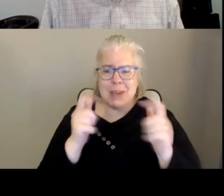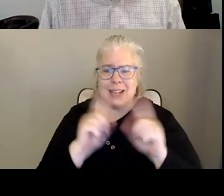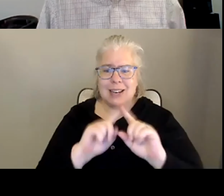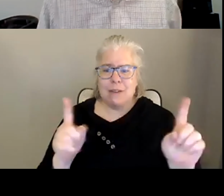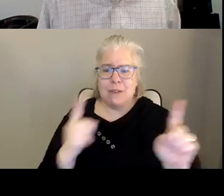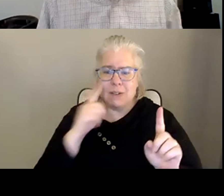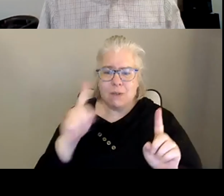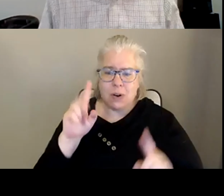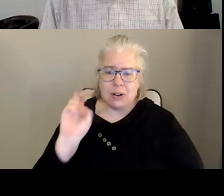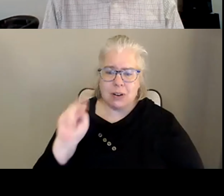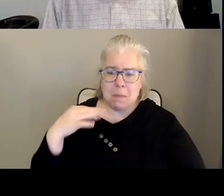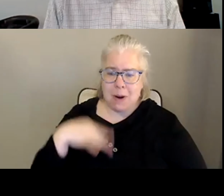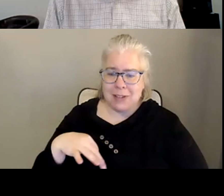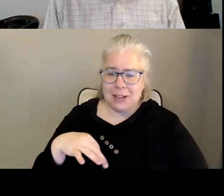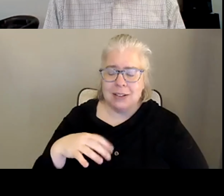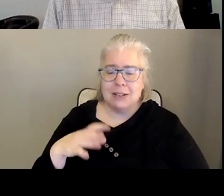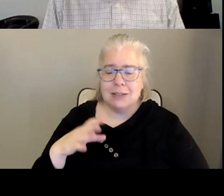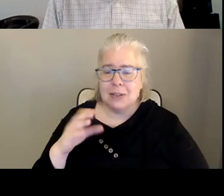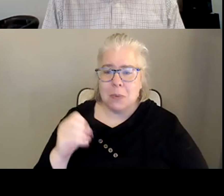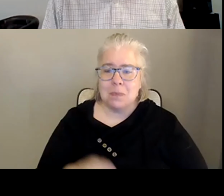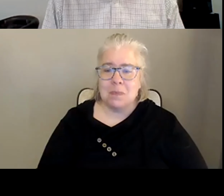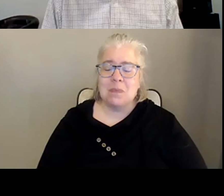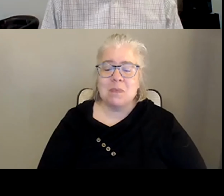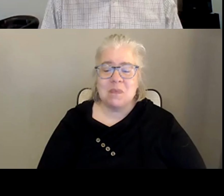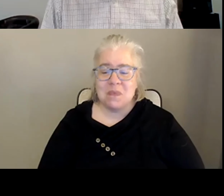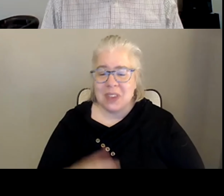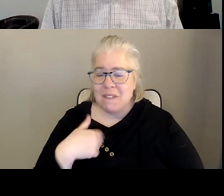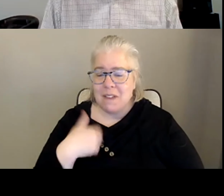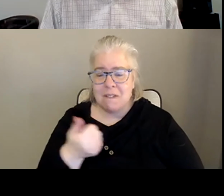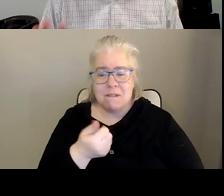So just kind of a few introductions here.